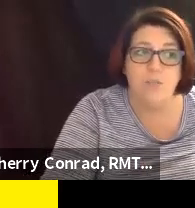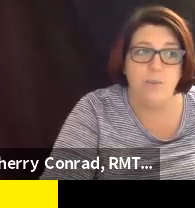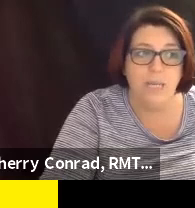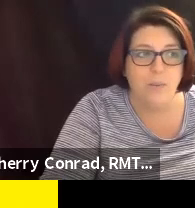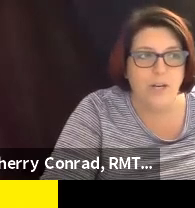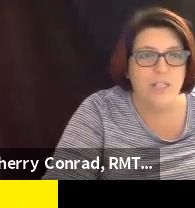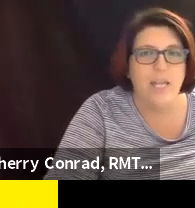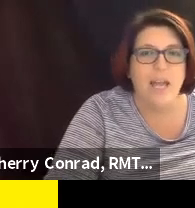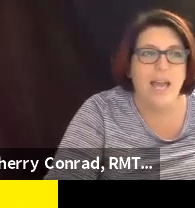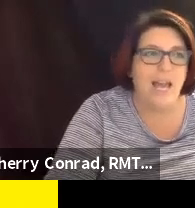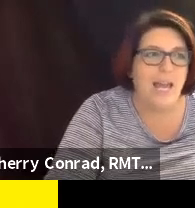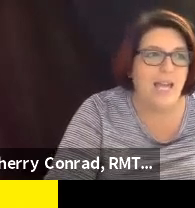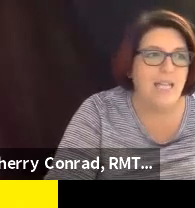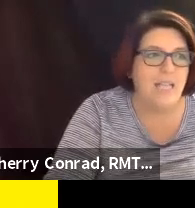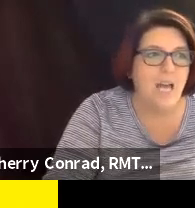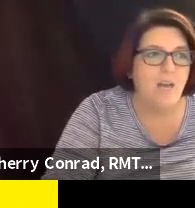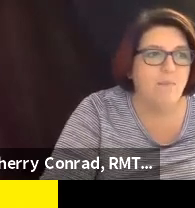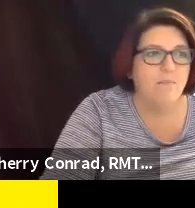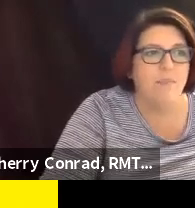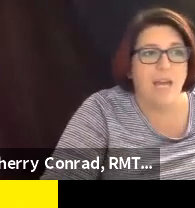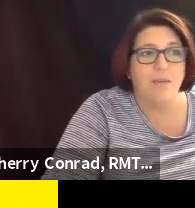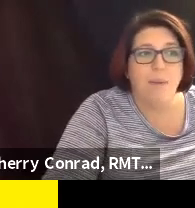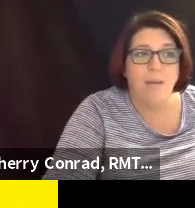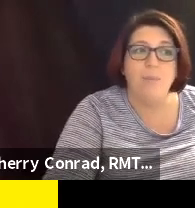multiple meaning words, and that Pineapple PD is going to be